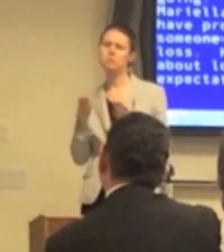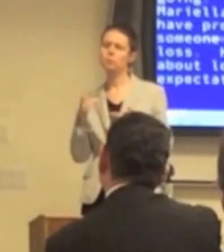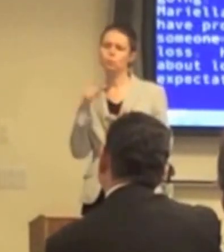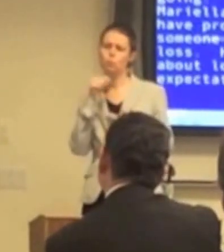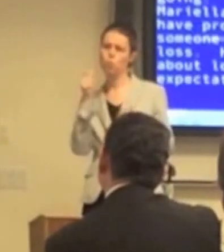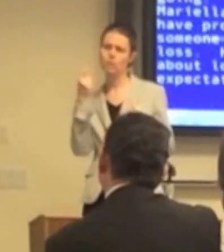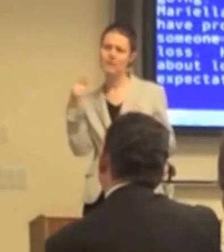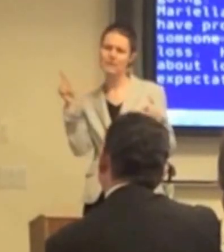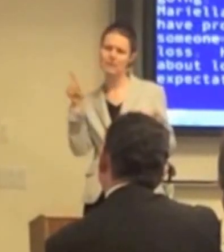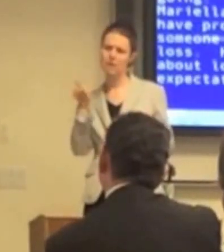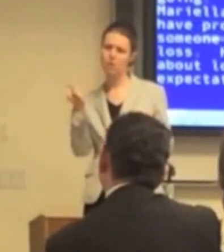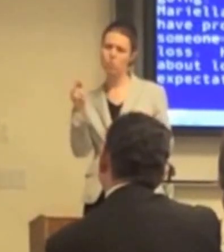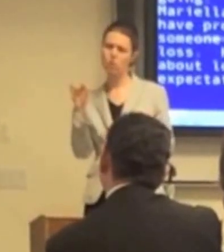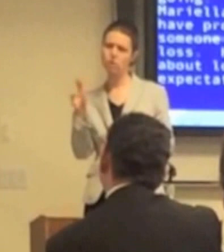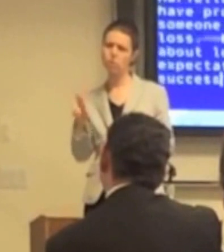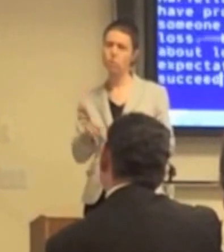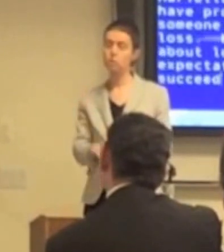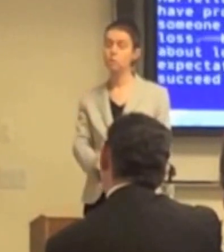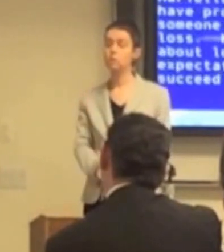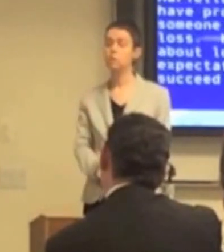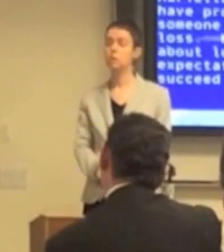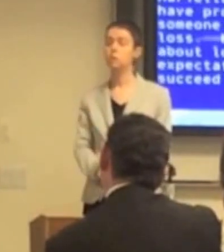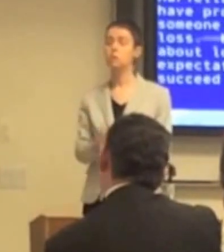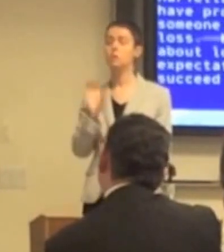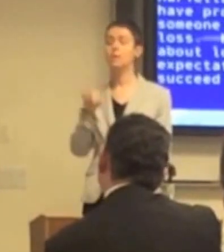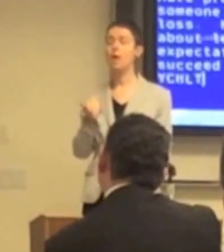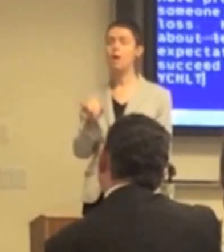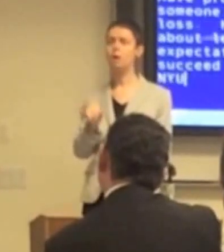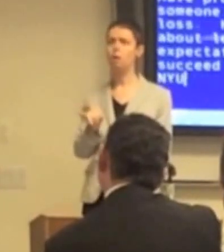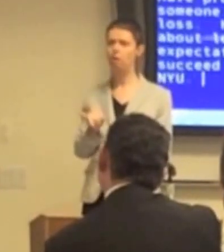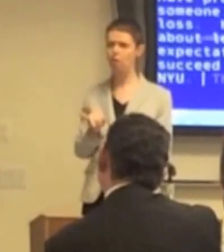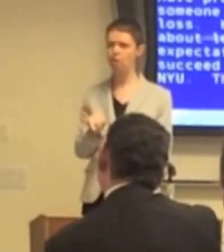Through that, there was Linda Kessler.